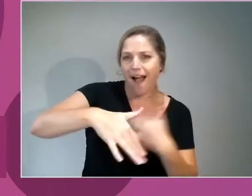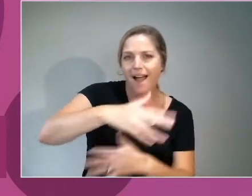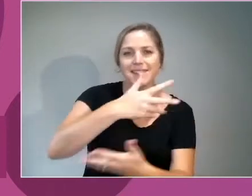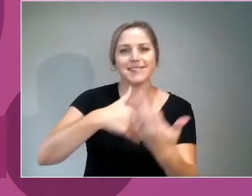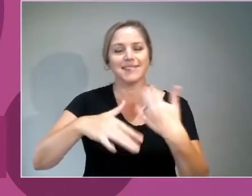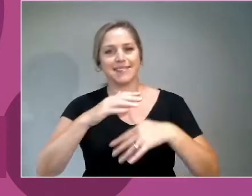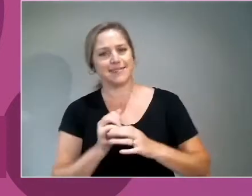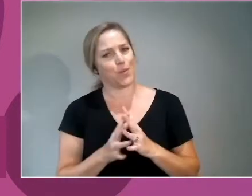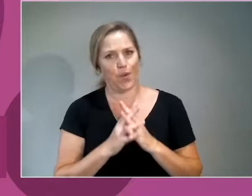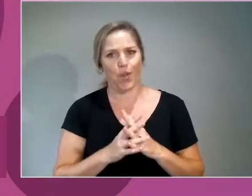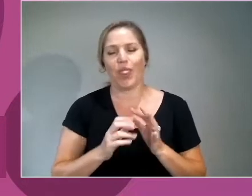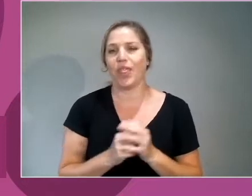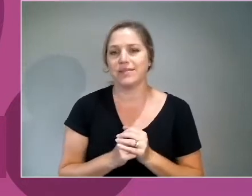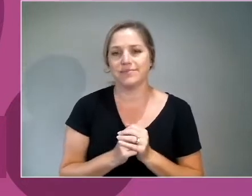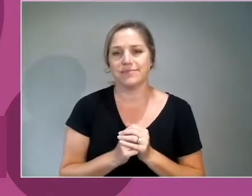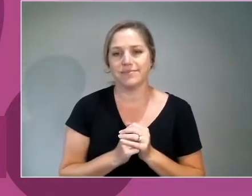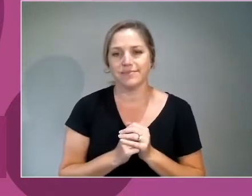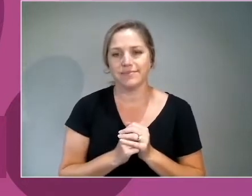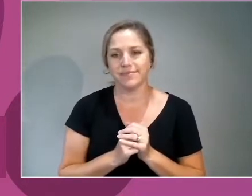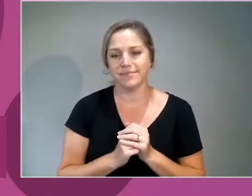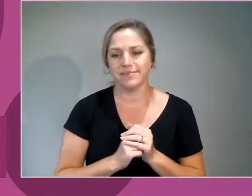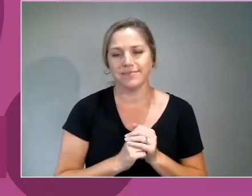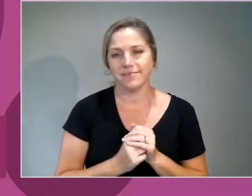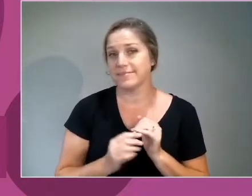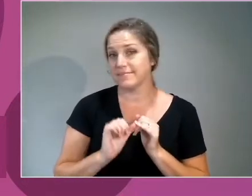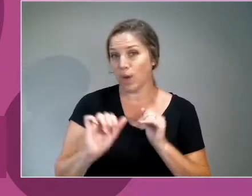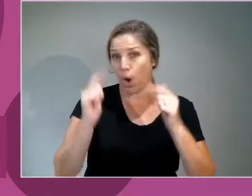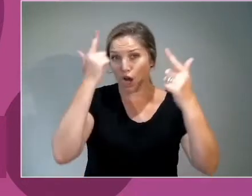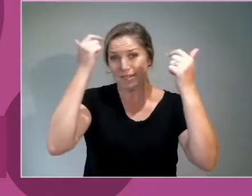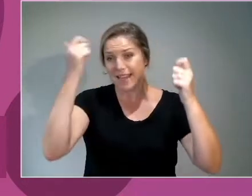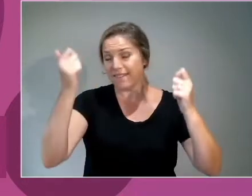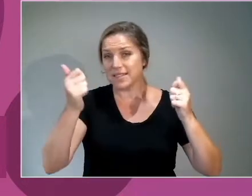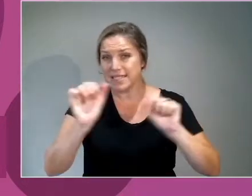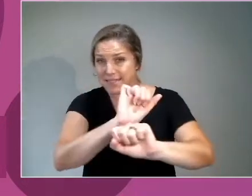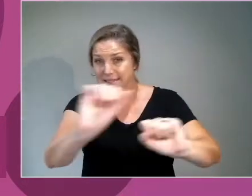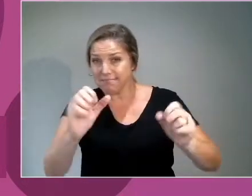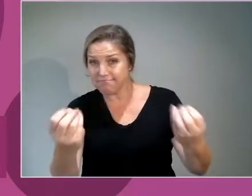my opening comments - your creativity actually broadens the connection touch points with people.